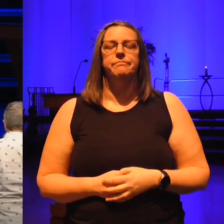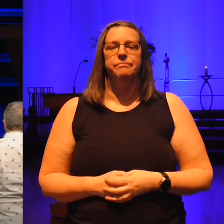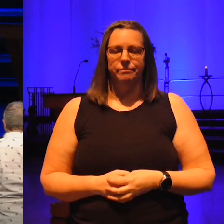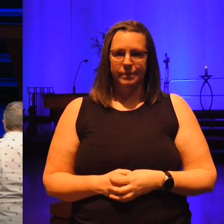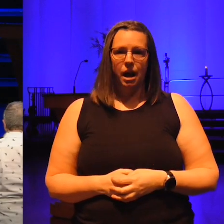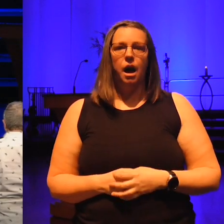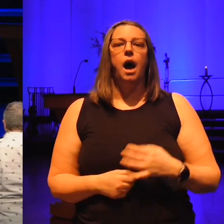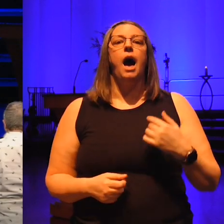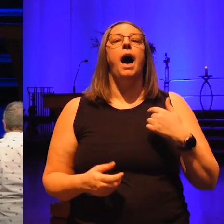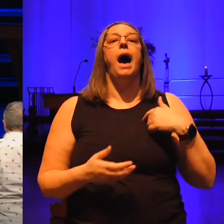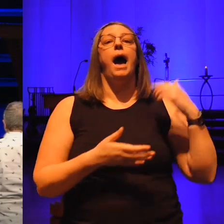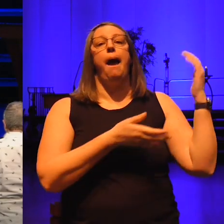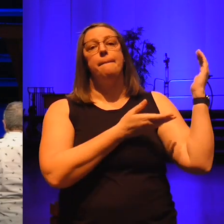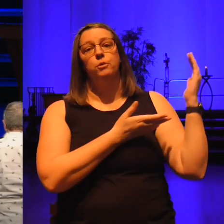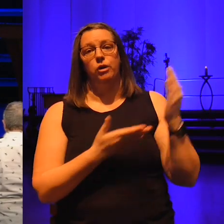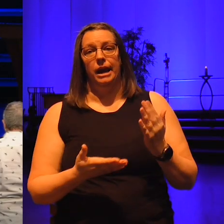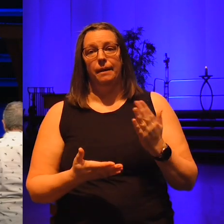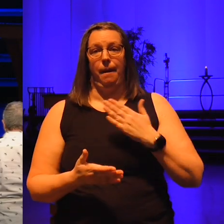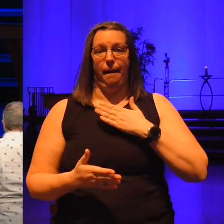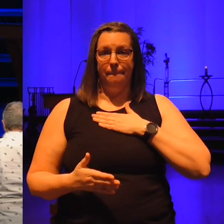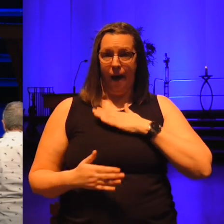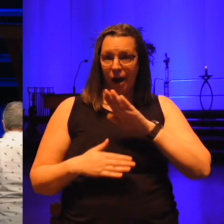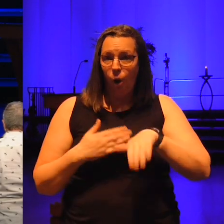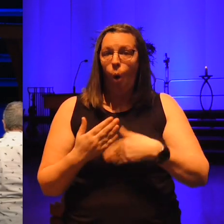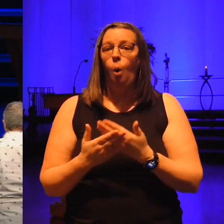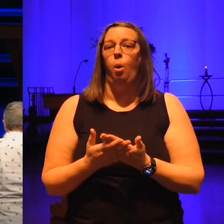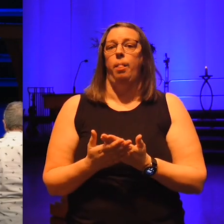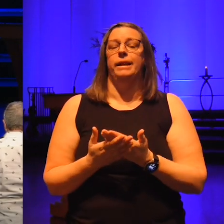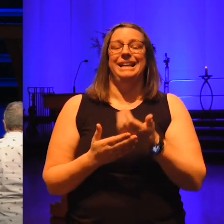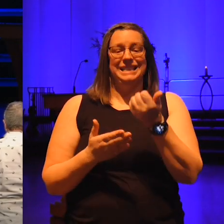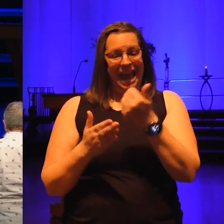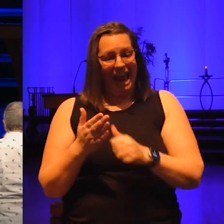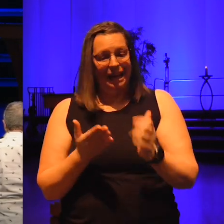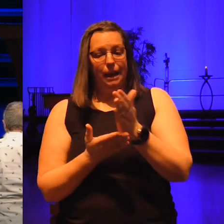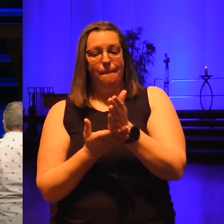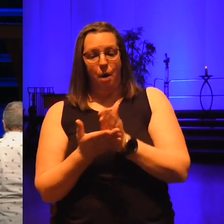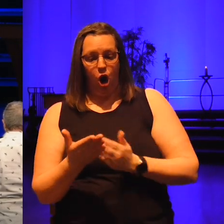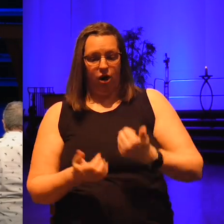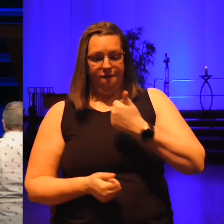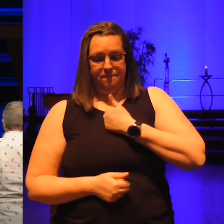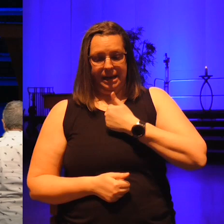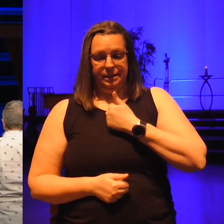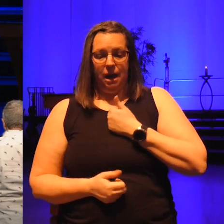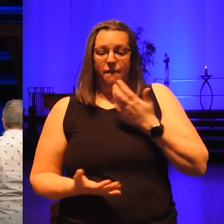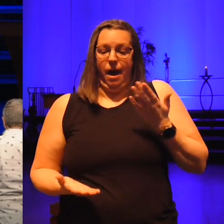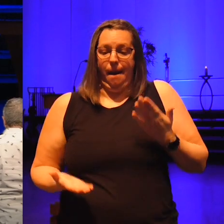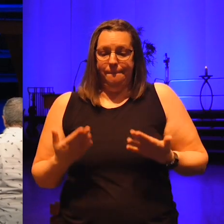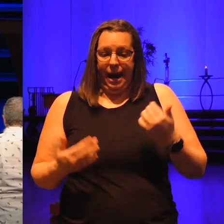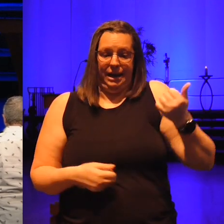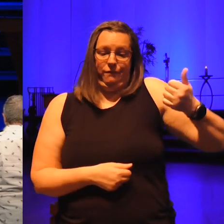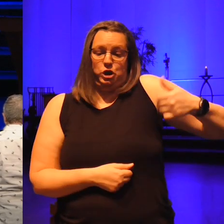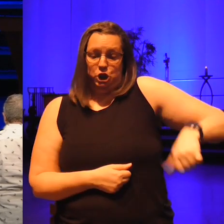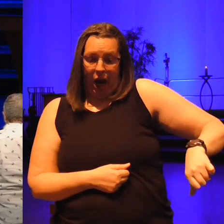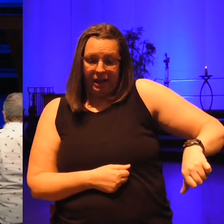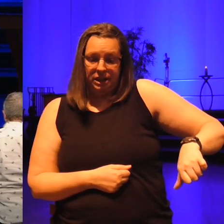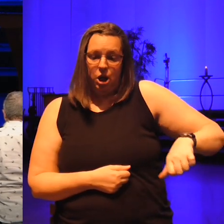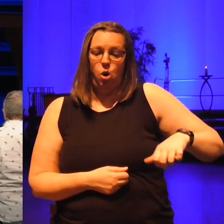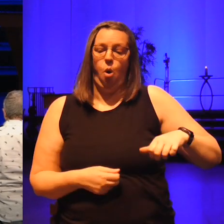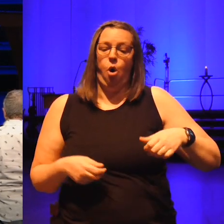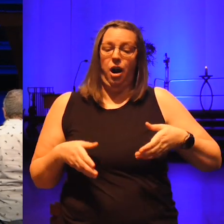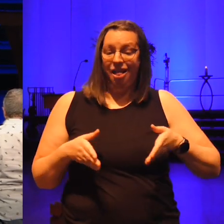into my wholeness any part of myself that I may have rejected or allowed someone to cause me to